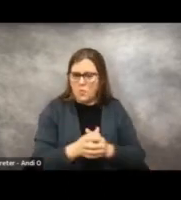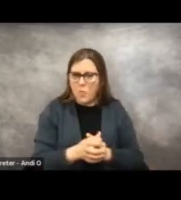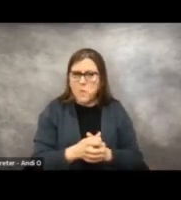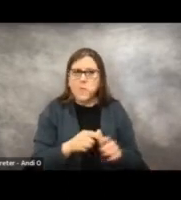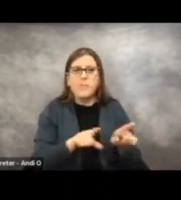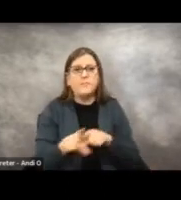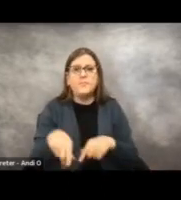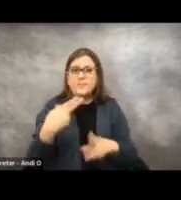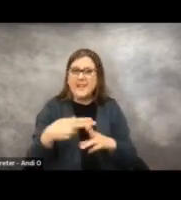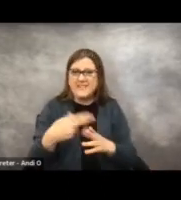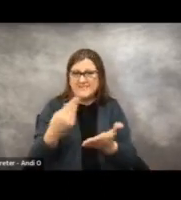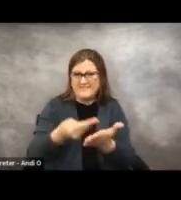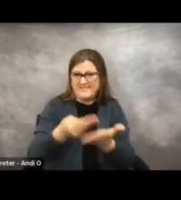financial costs are significant.